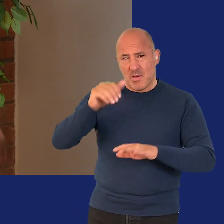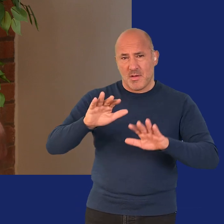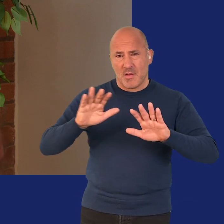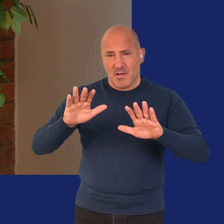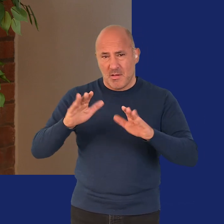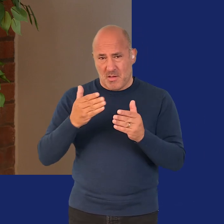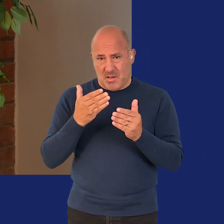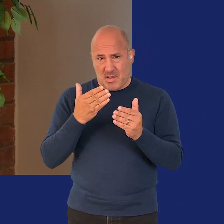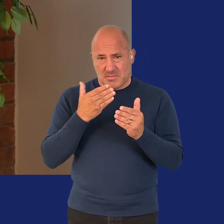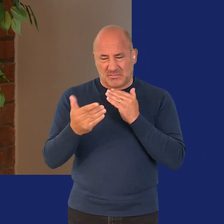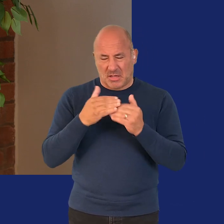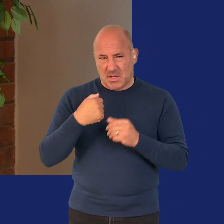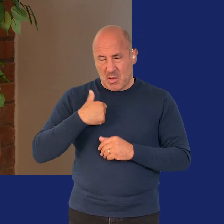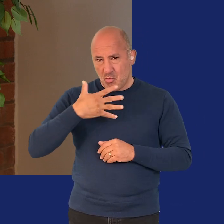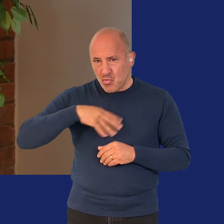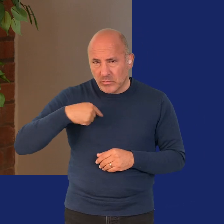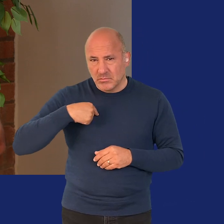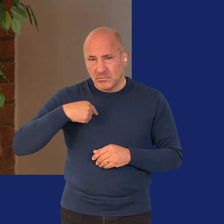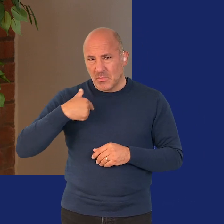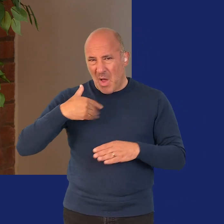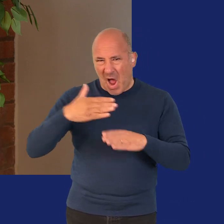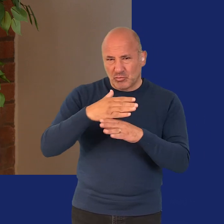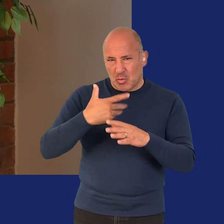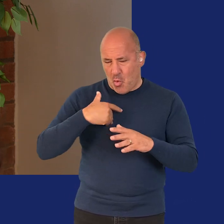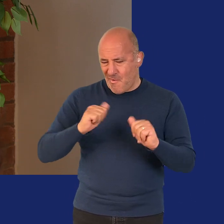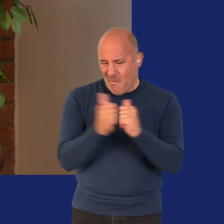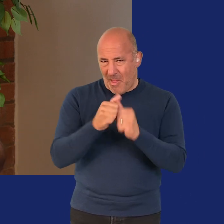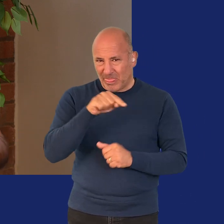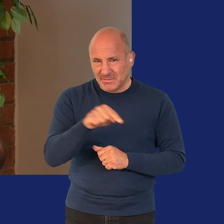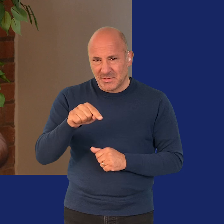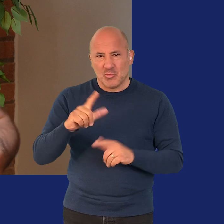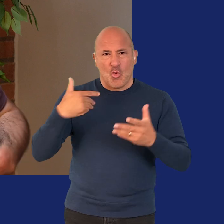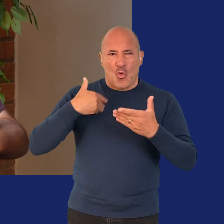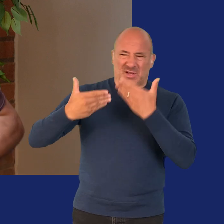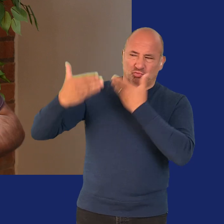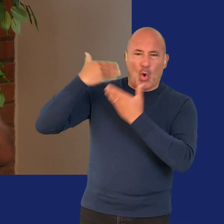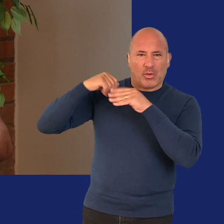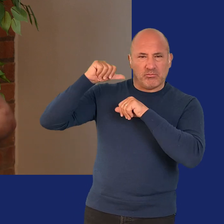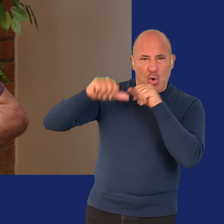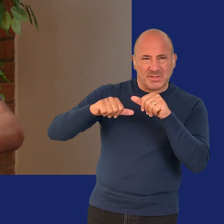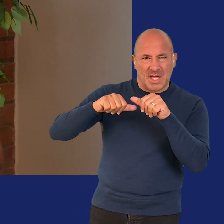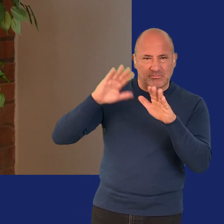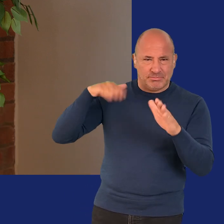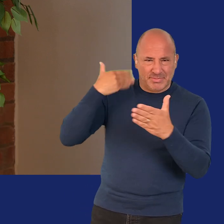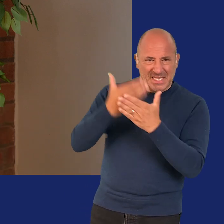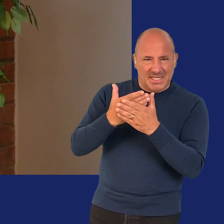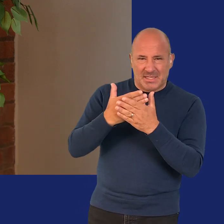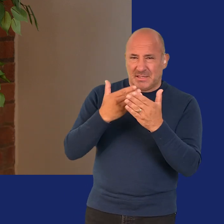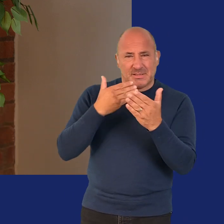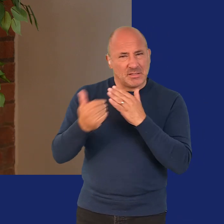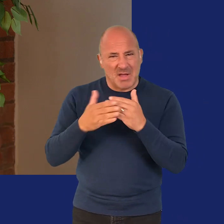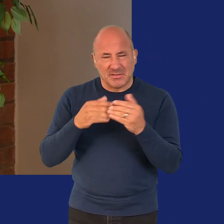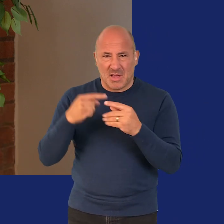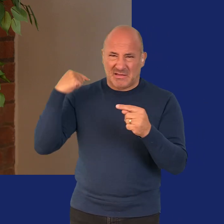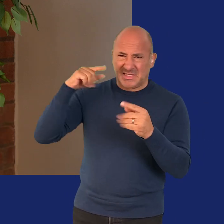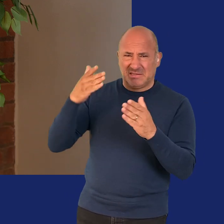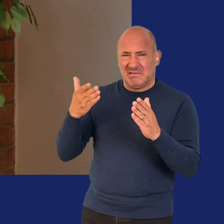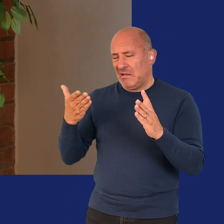of intent, our actions and decisions, or historical processes that have been in